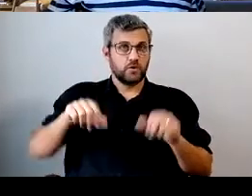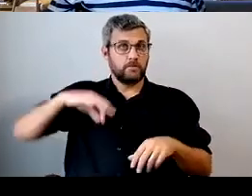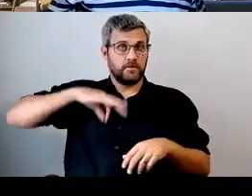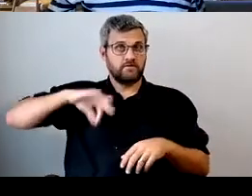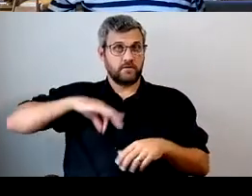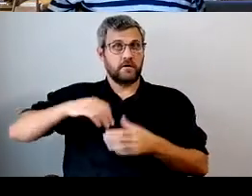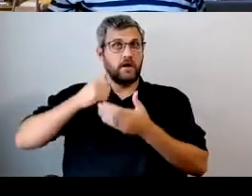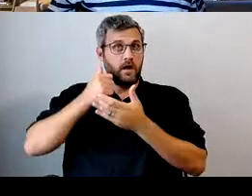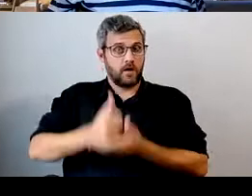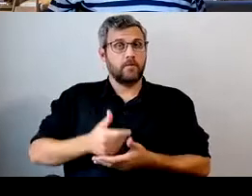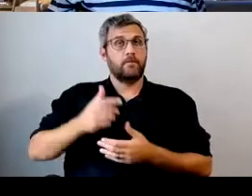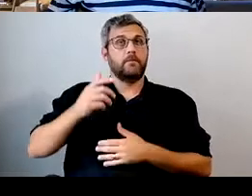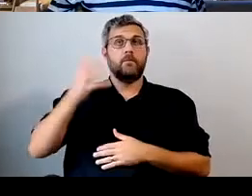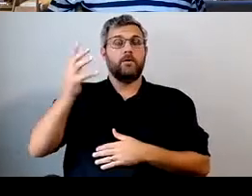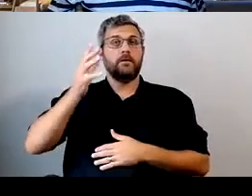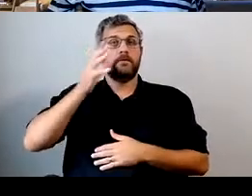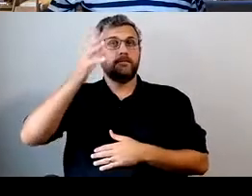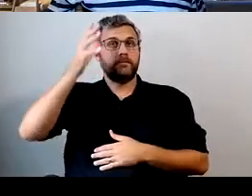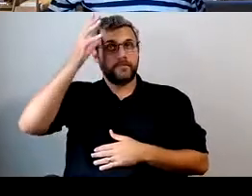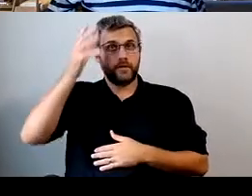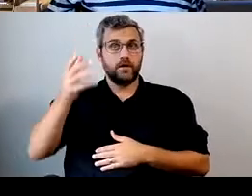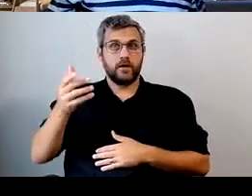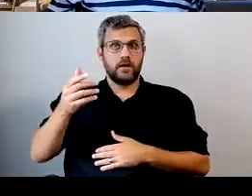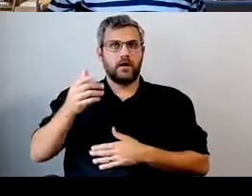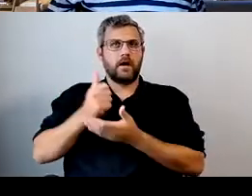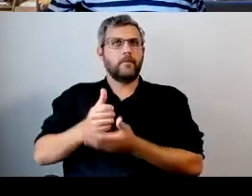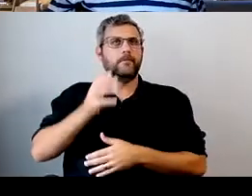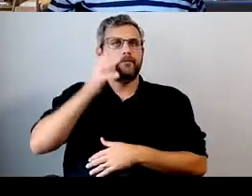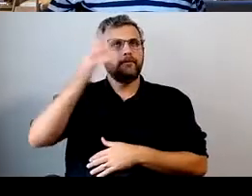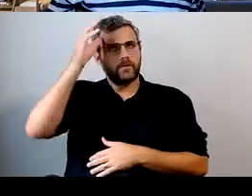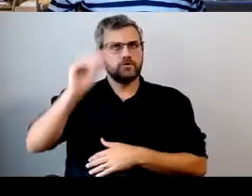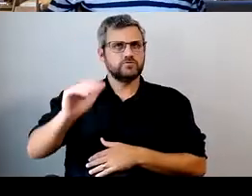the parent child relationship, especially in the therapy setting.